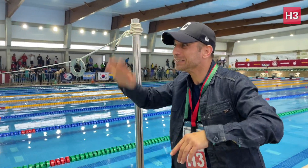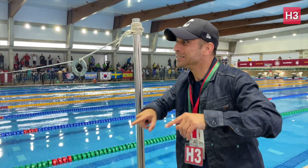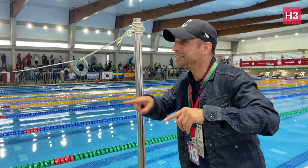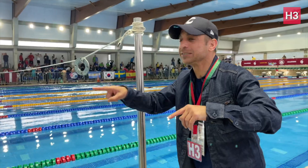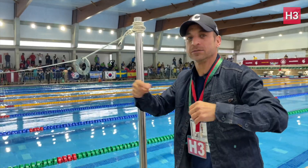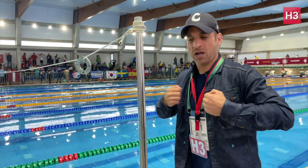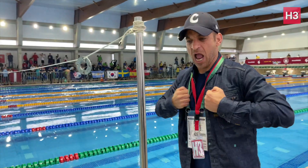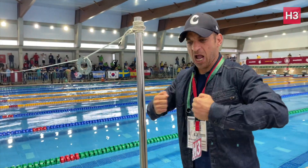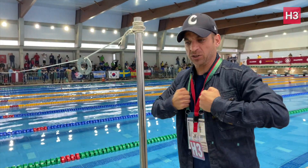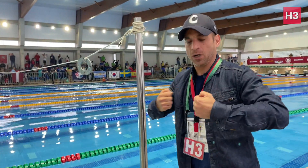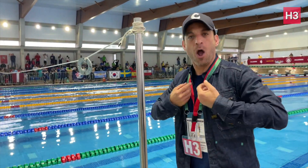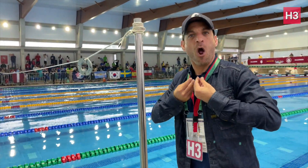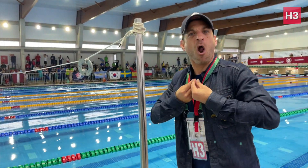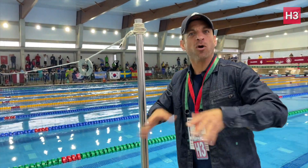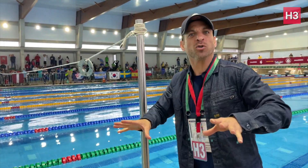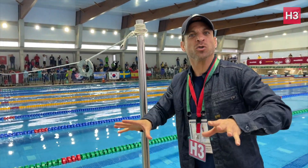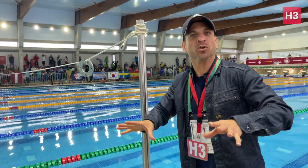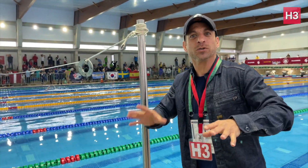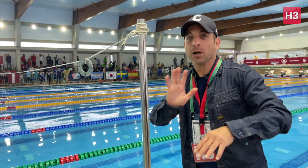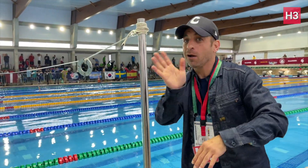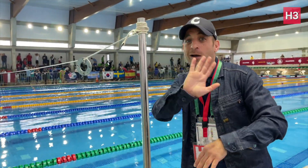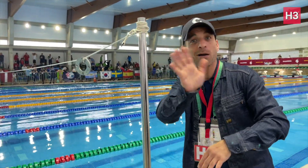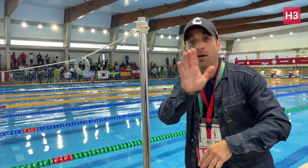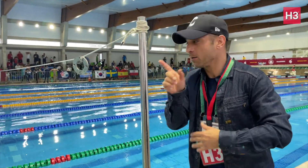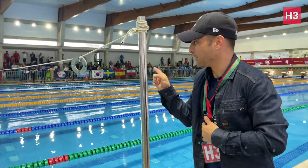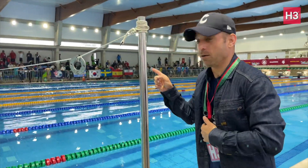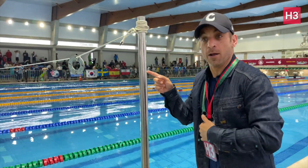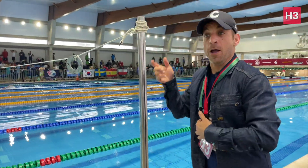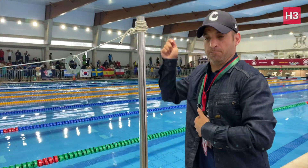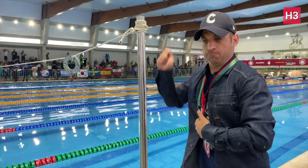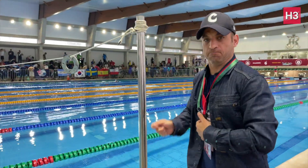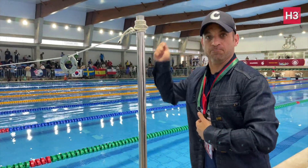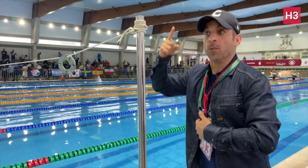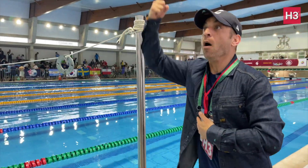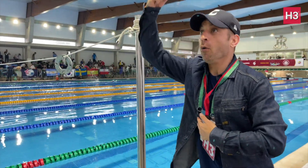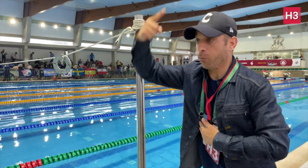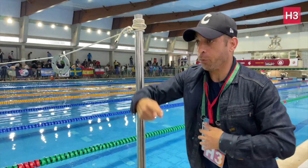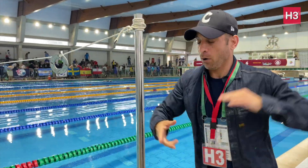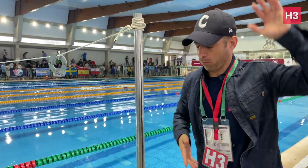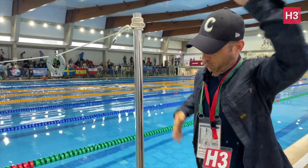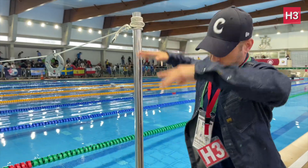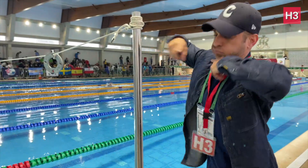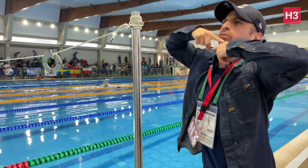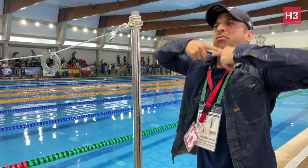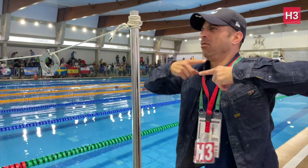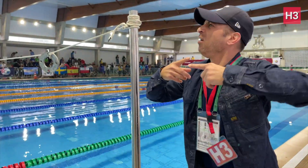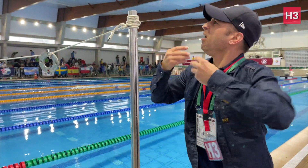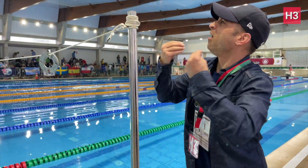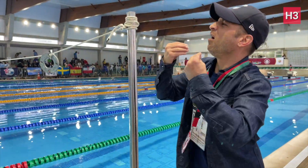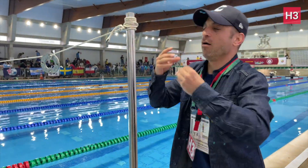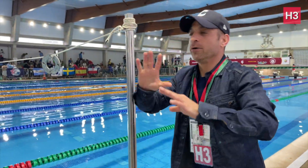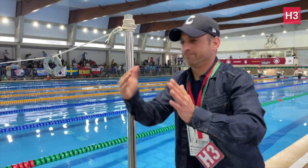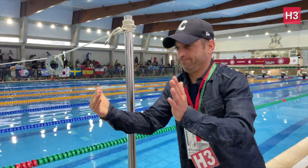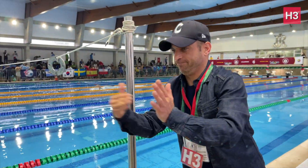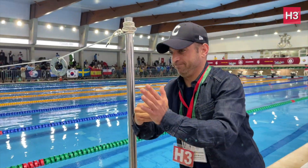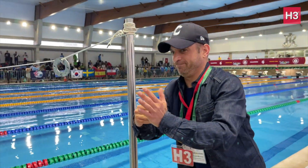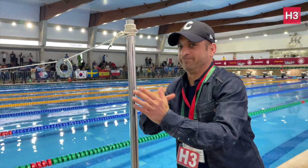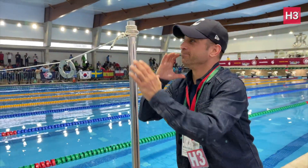which means they’ll lose their energy and stamina while swimming. If any false start occurs, this string will be dropped into their way